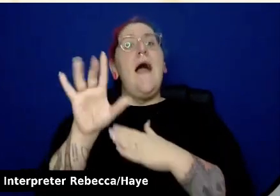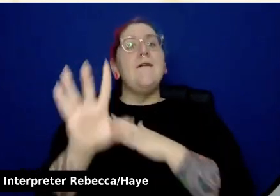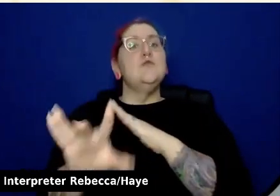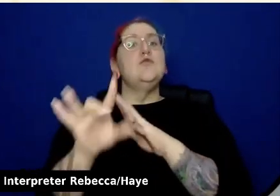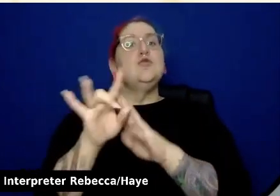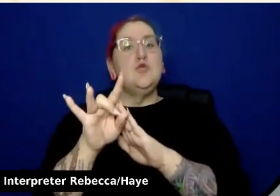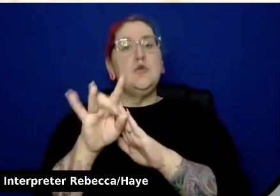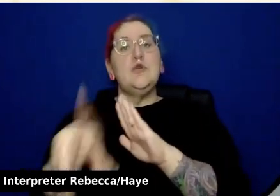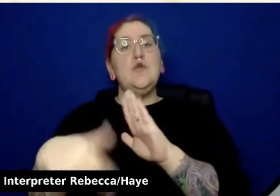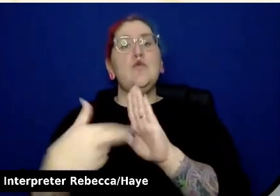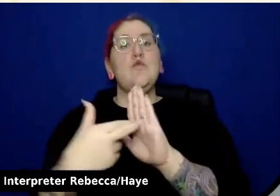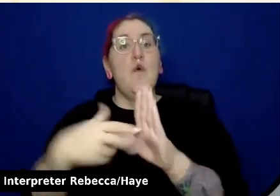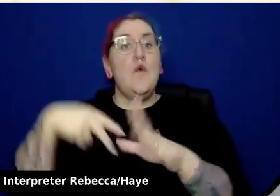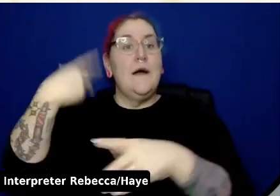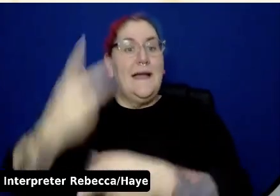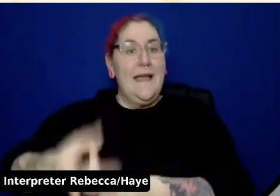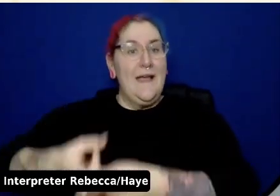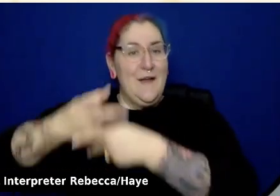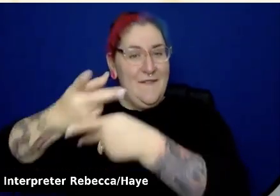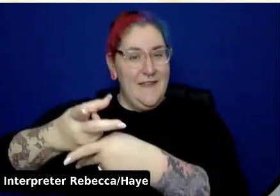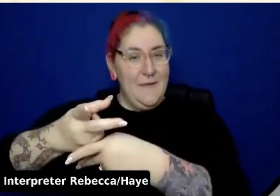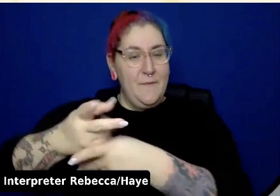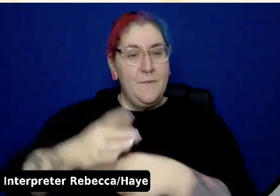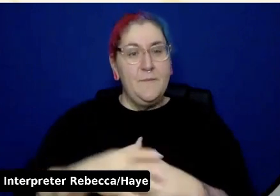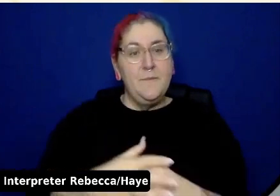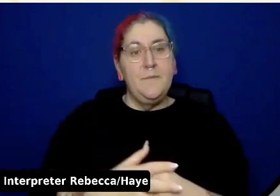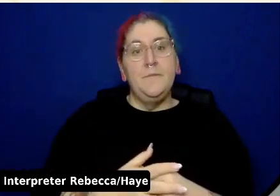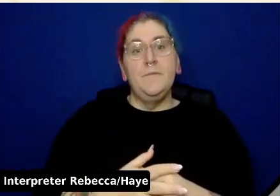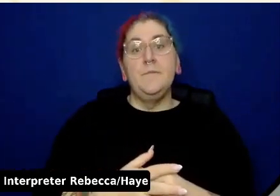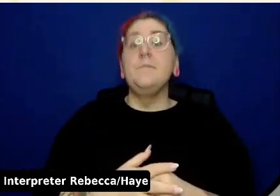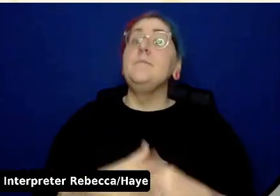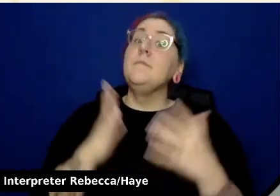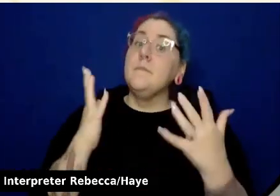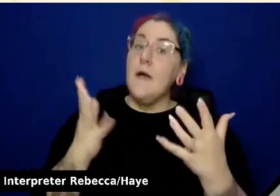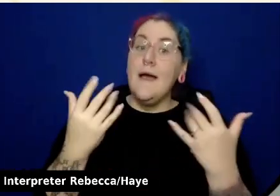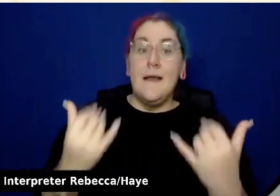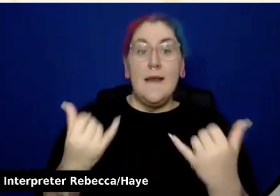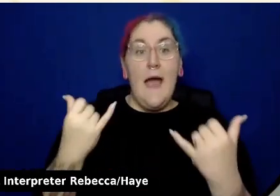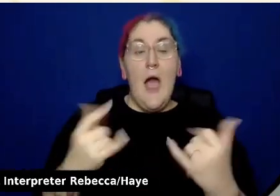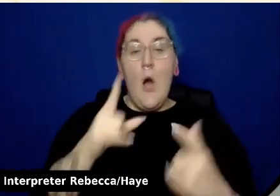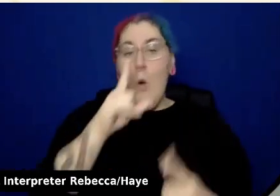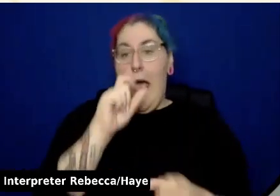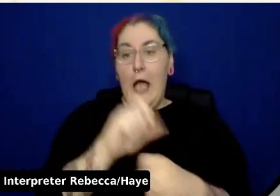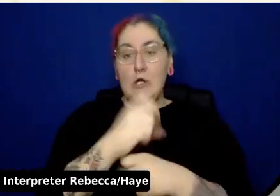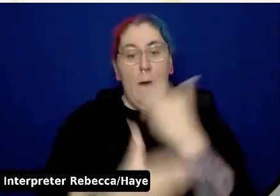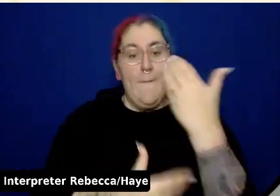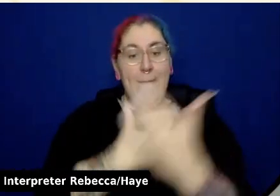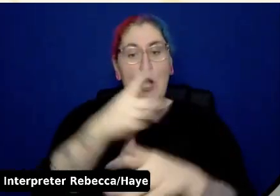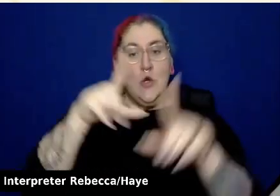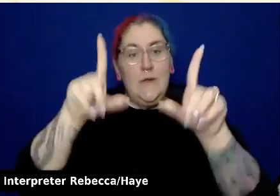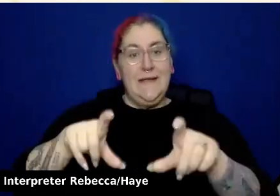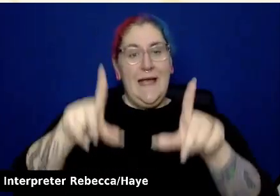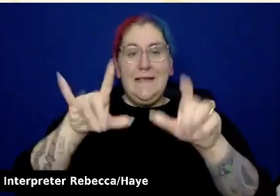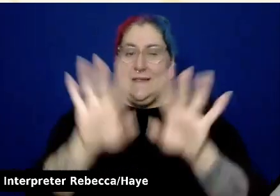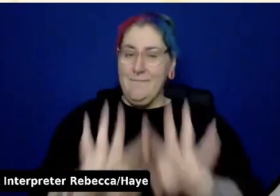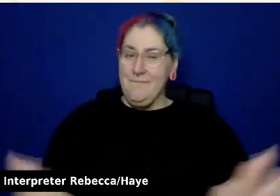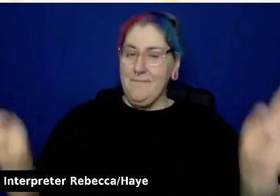Now we have explored many theoretical concepts about ARIA, but true accessibility goes beyond theory and guidelines.